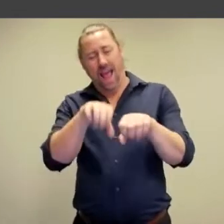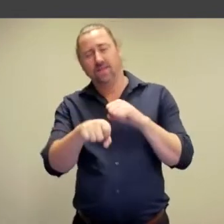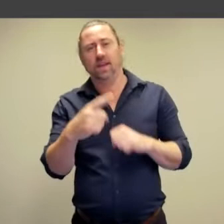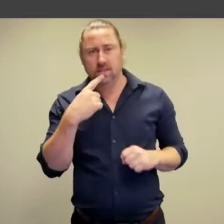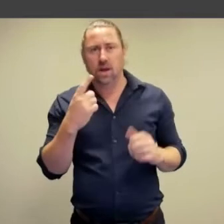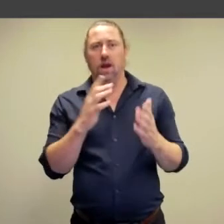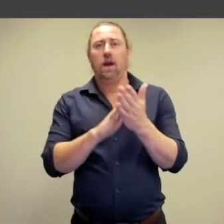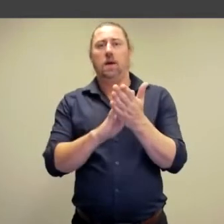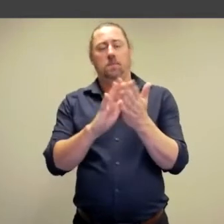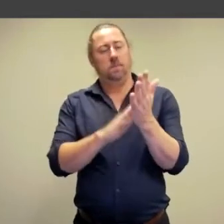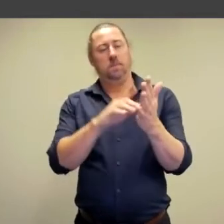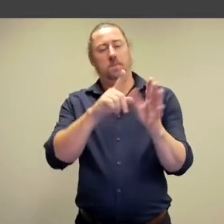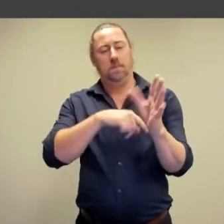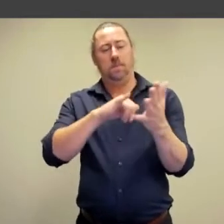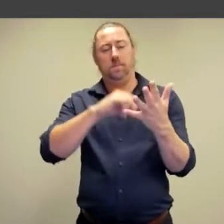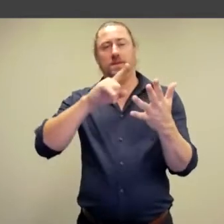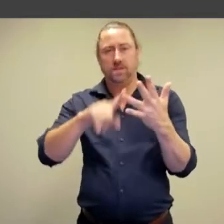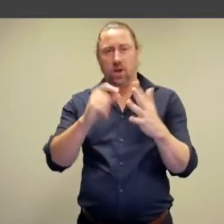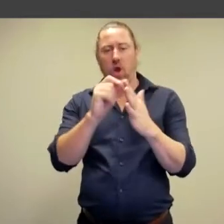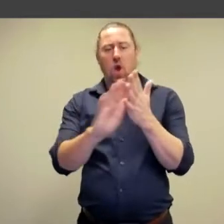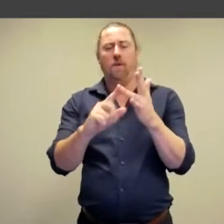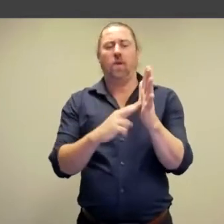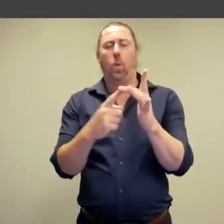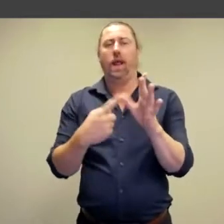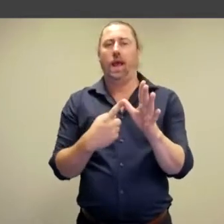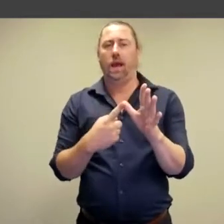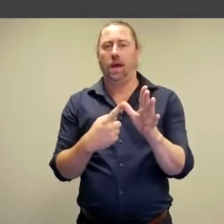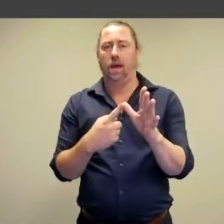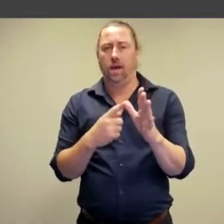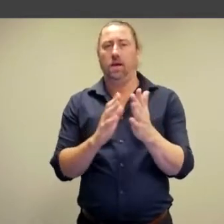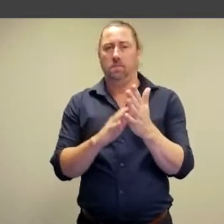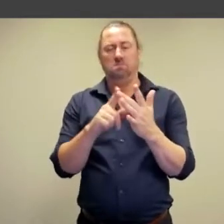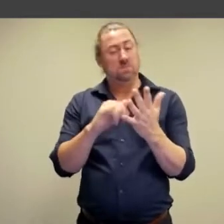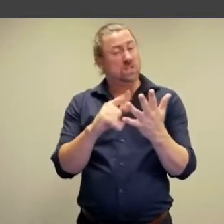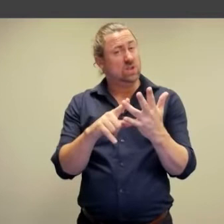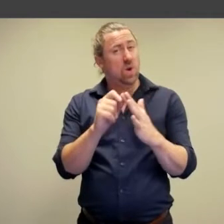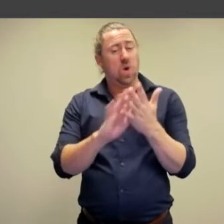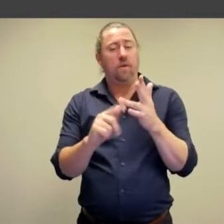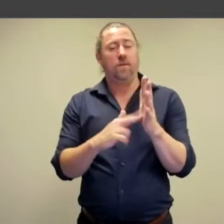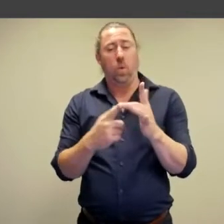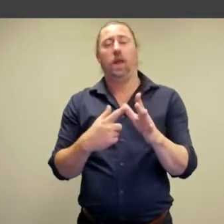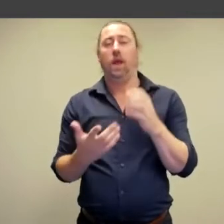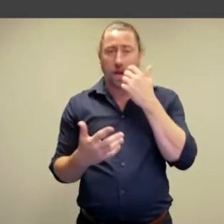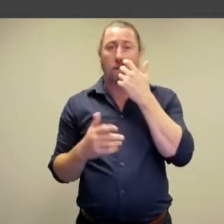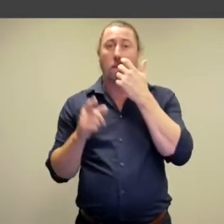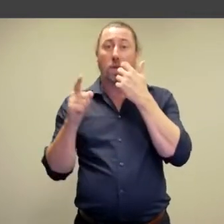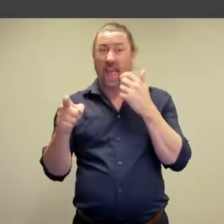misophonia and misophonia is